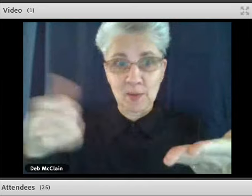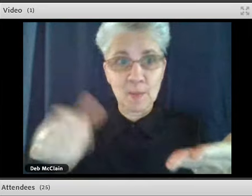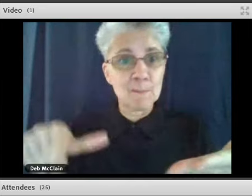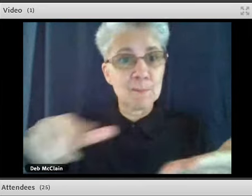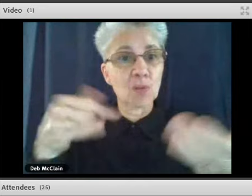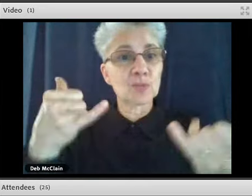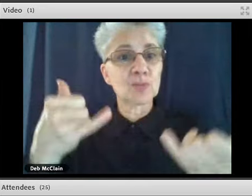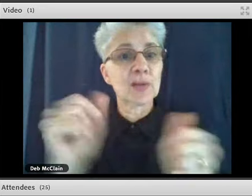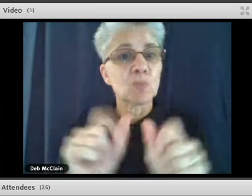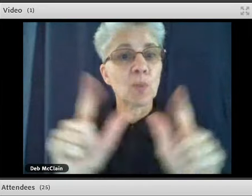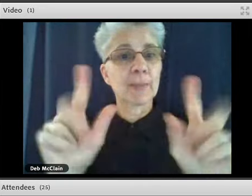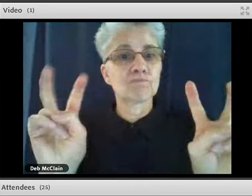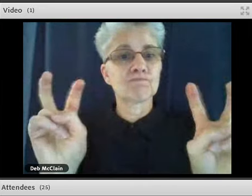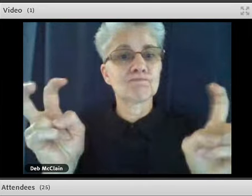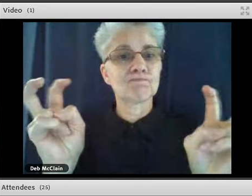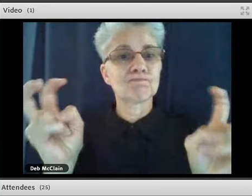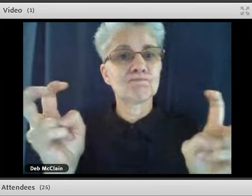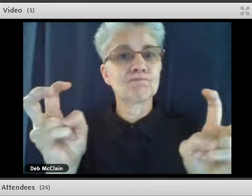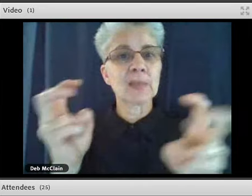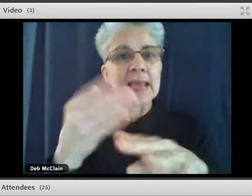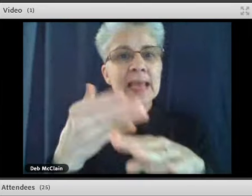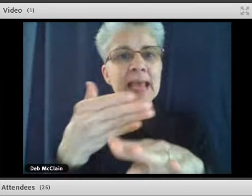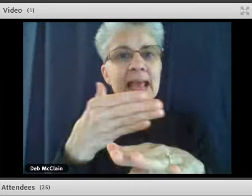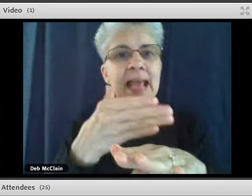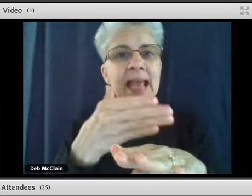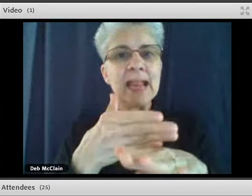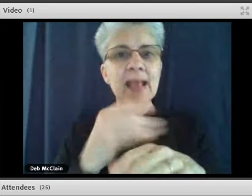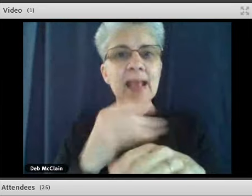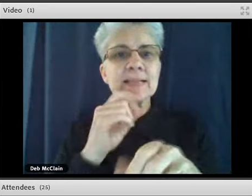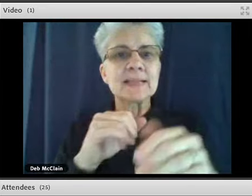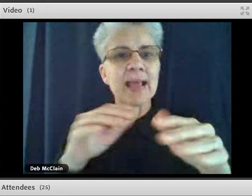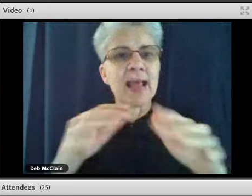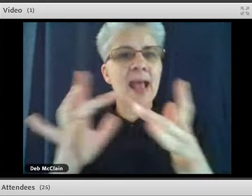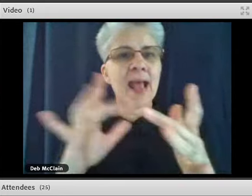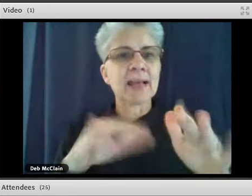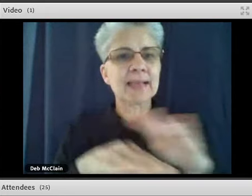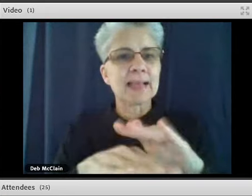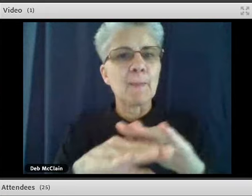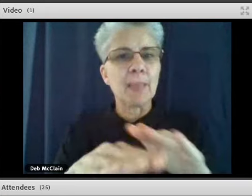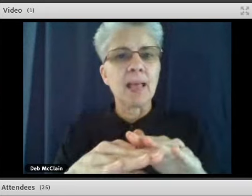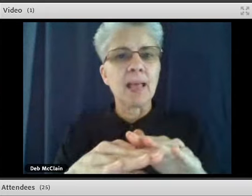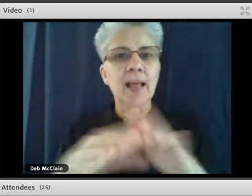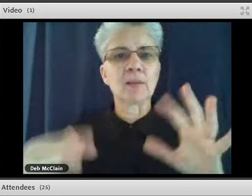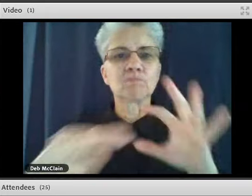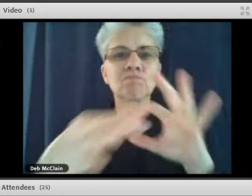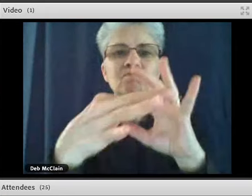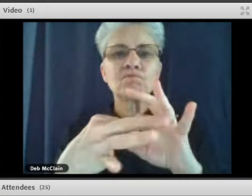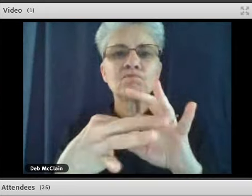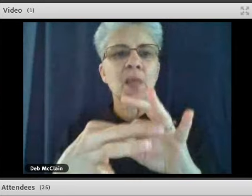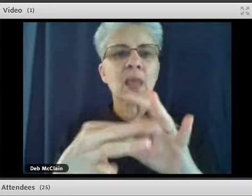to today's webinar -- Enhance Accessibility, Bridge The Digital Divide for Patrons with Disabilities.